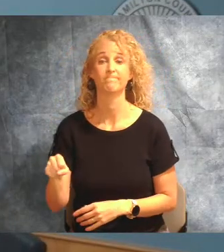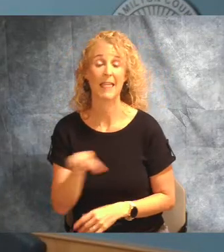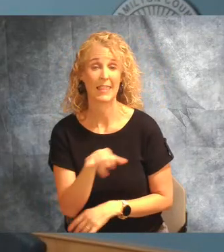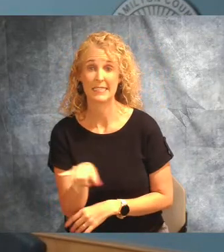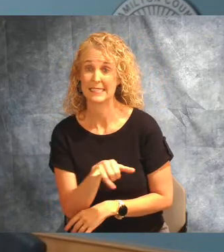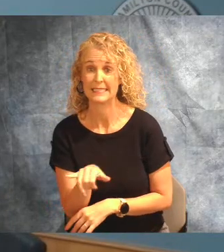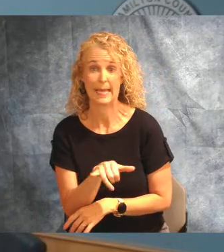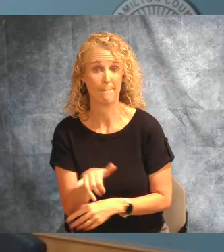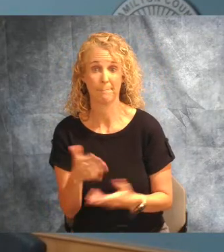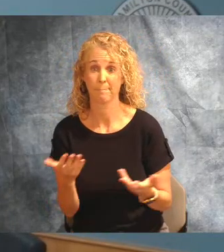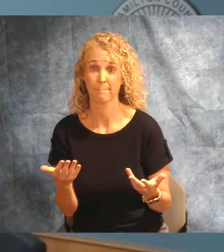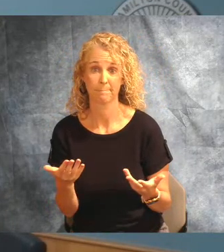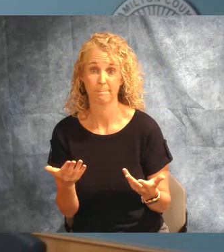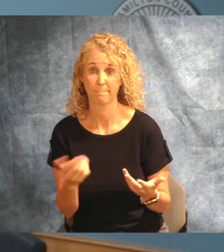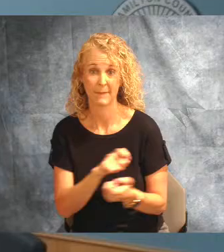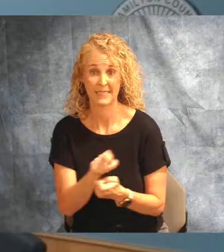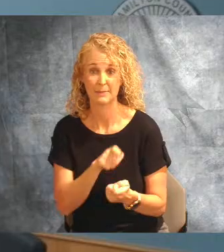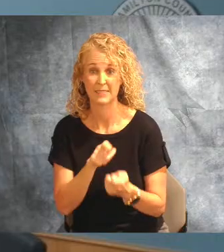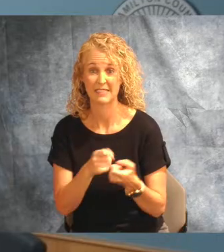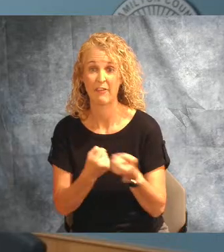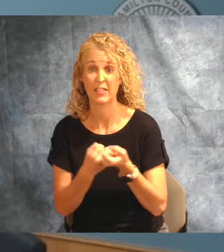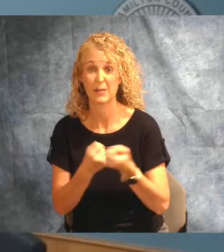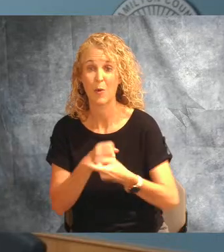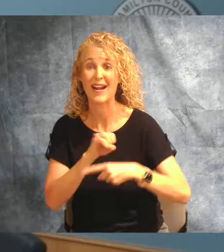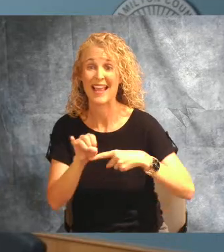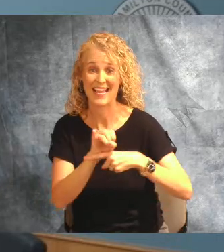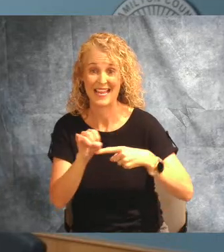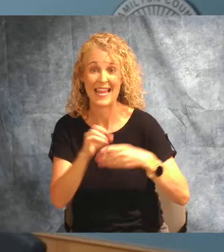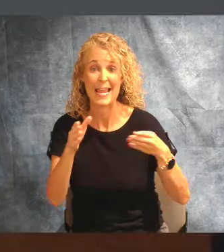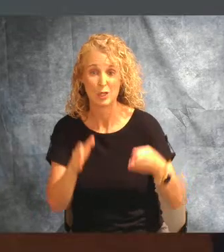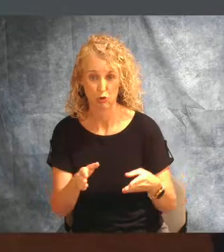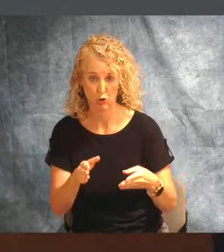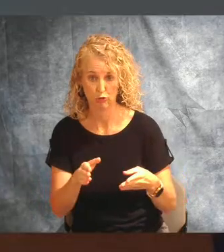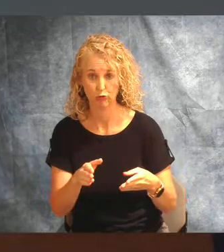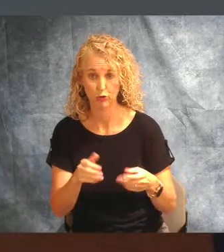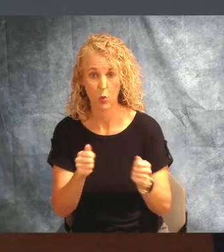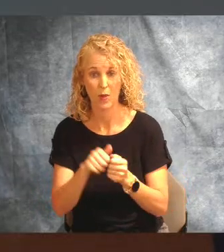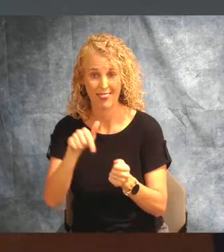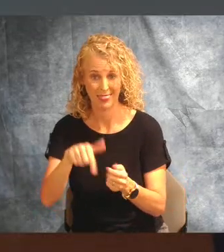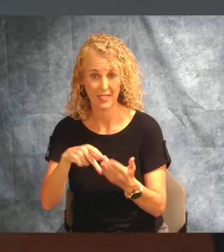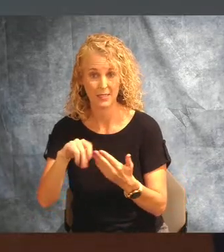was this was specifically to support interns who were doing work on on this on this project. We can